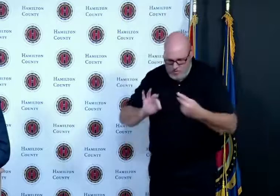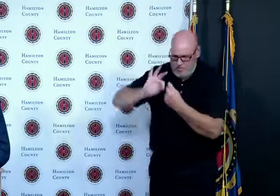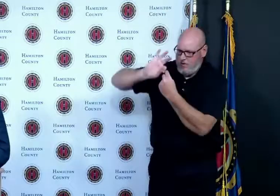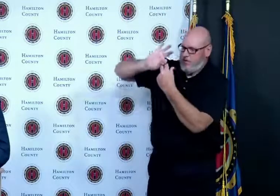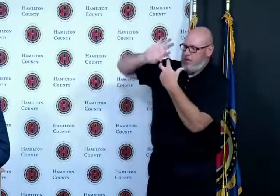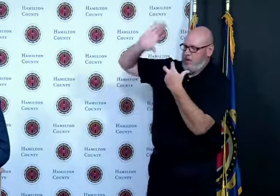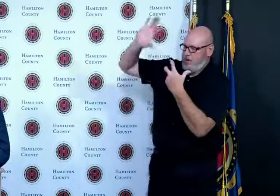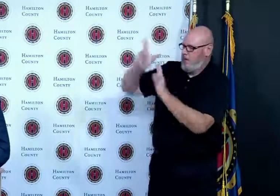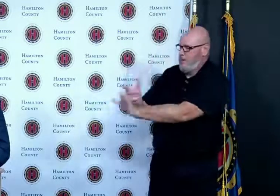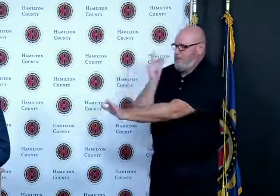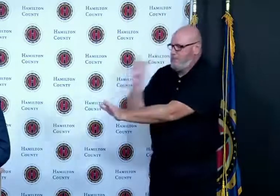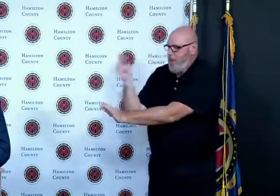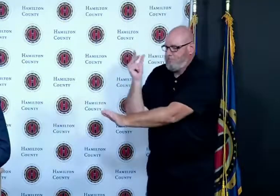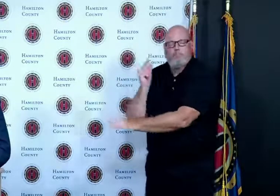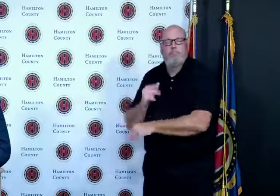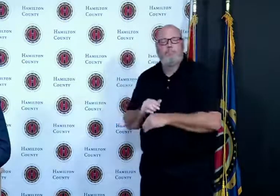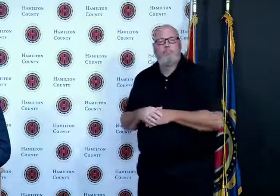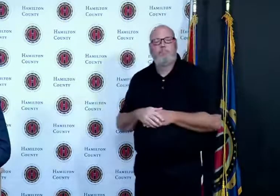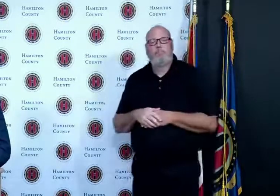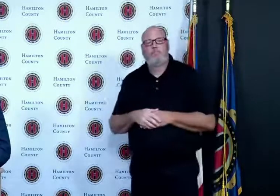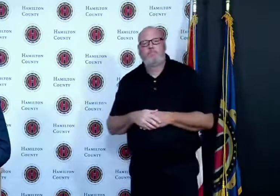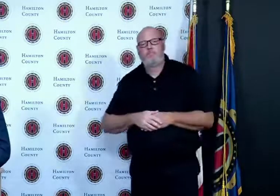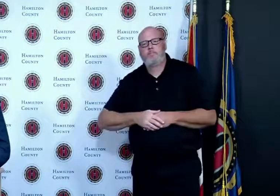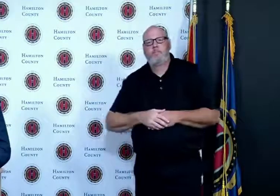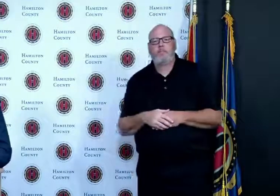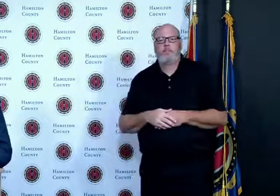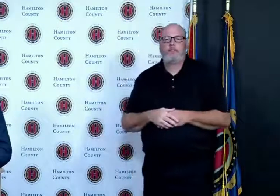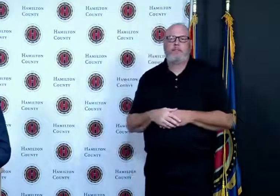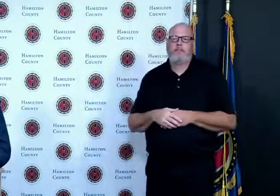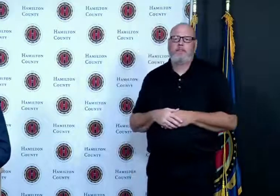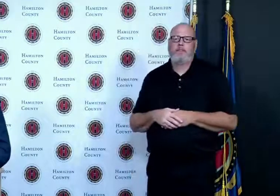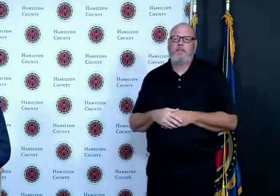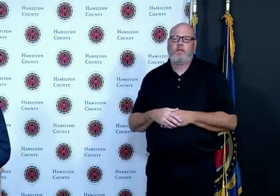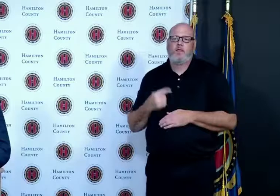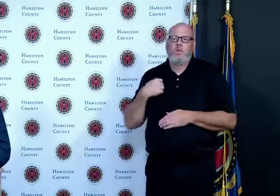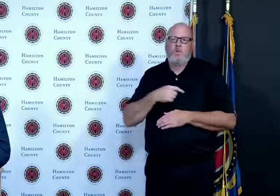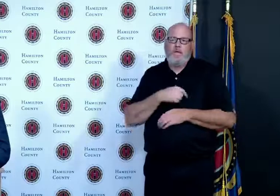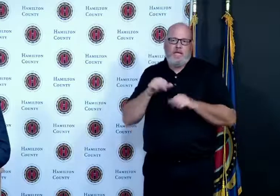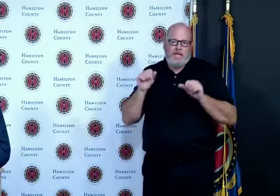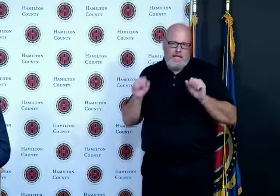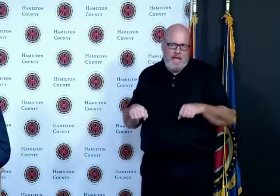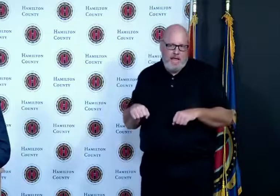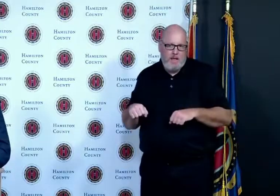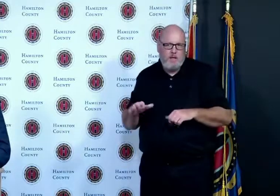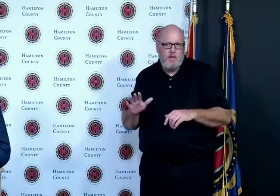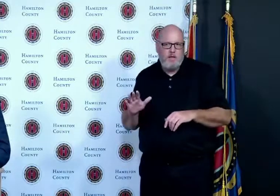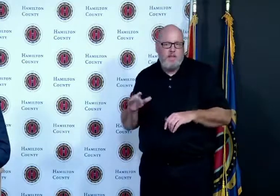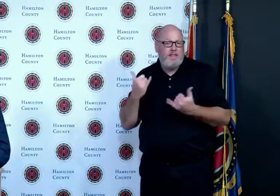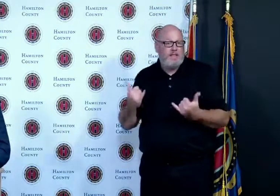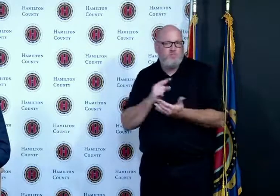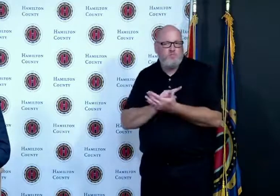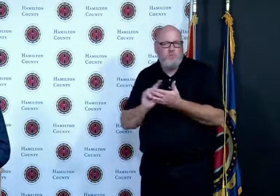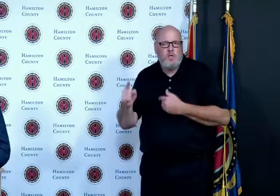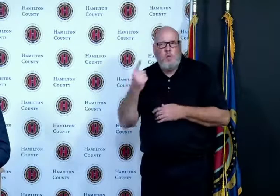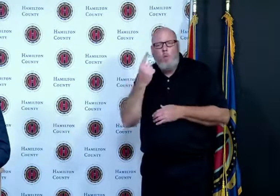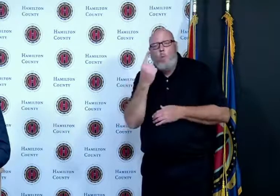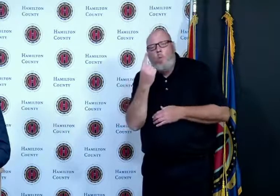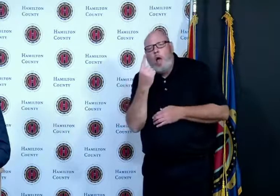discarded yet though we have actually I believe discarded two doses one day this week yes and